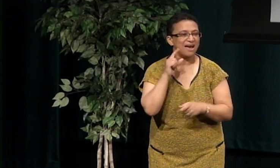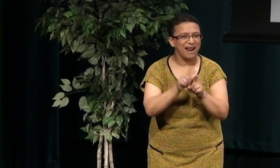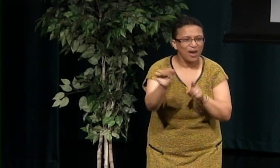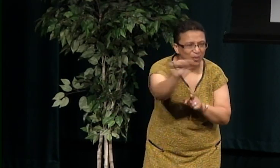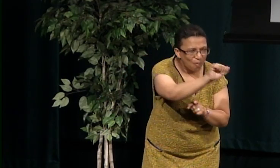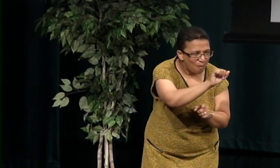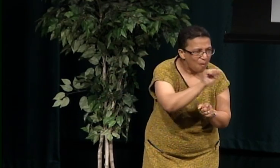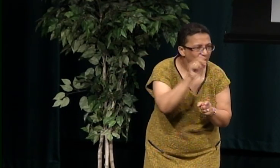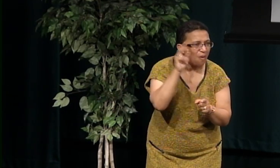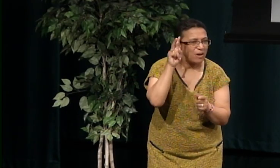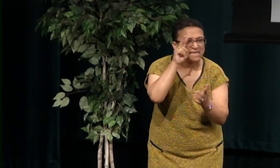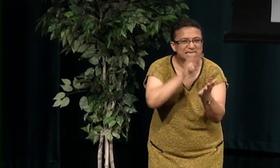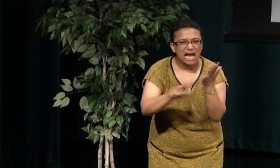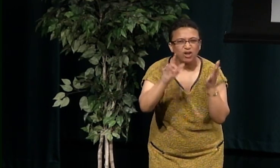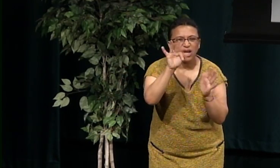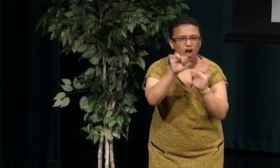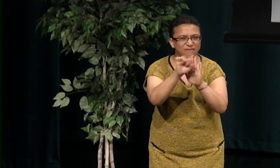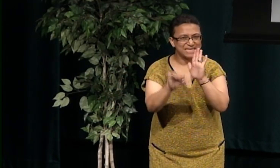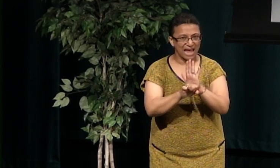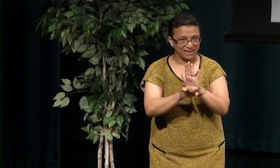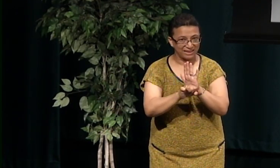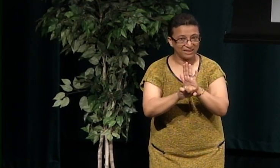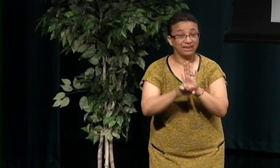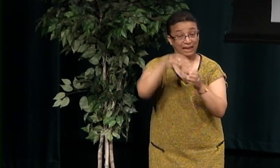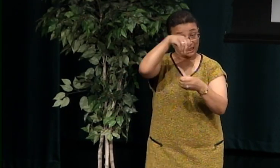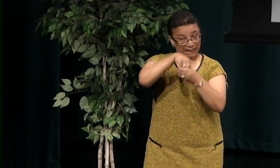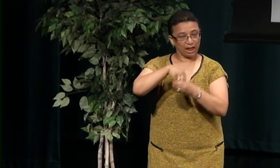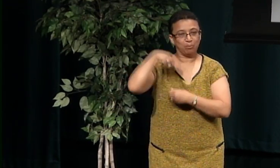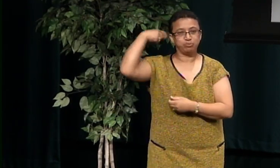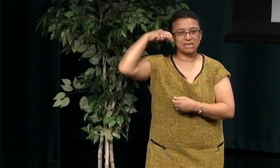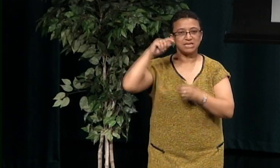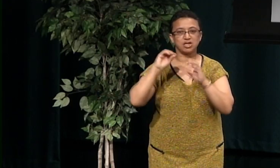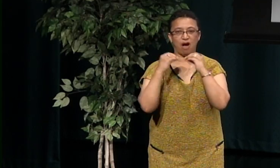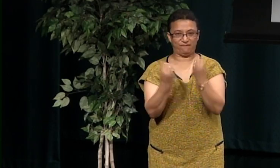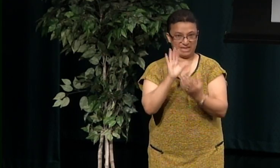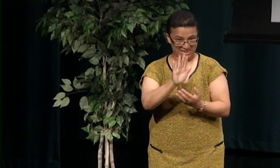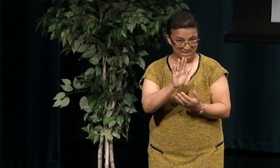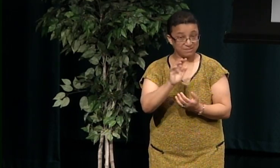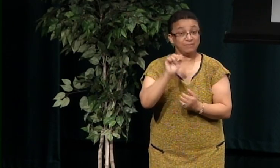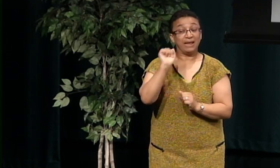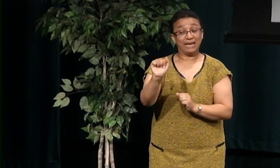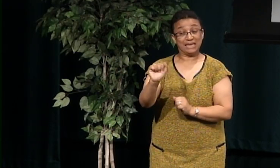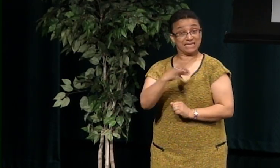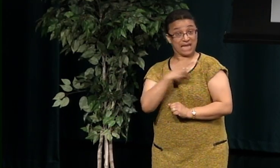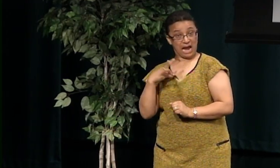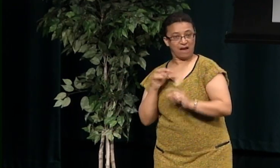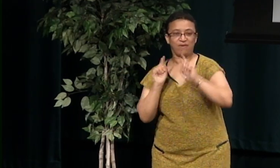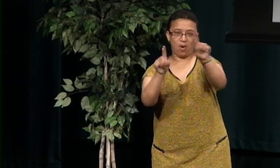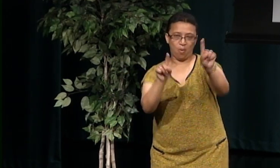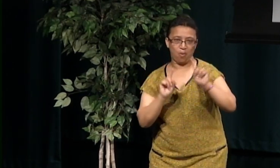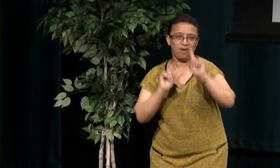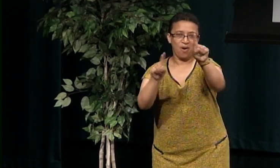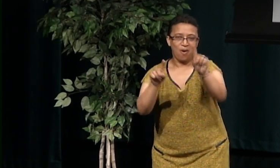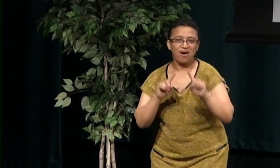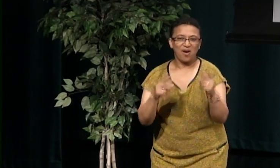So we have the president with the staff, ministerial staff, like you. Secretary of state and so forth. That's within the president's office.